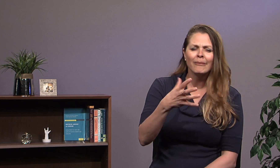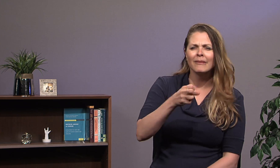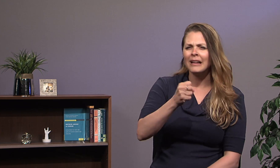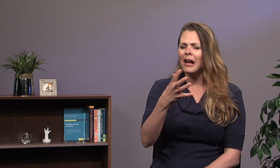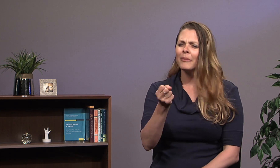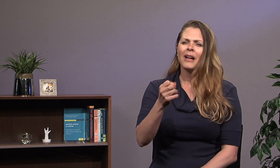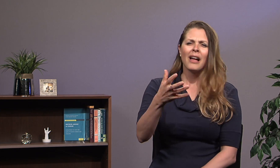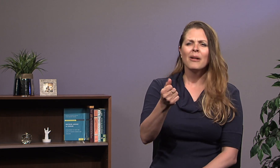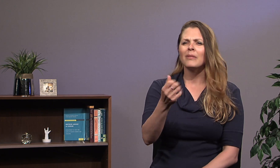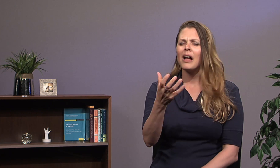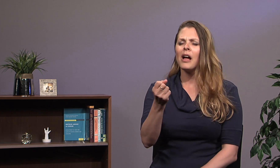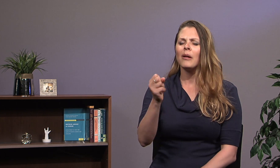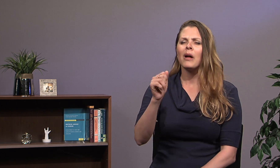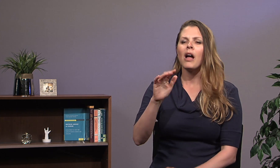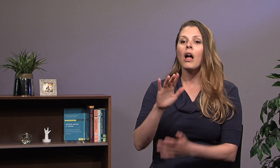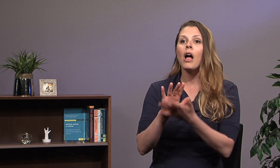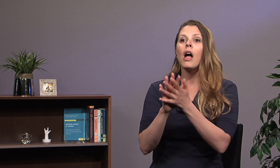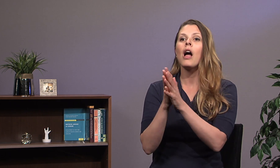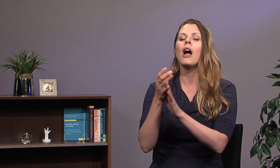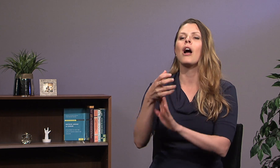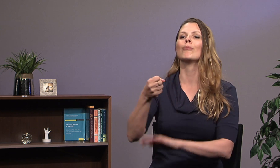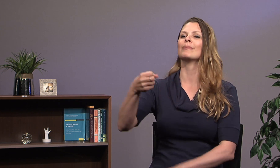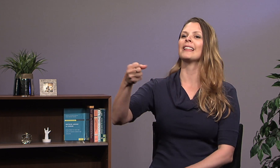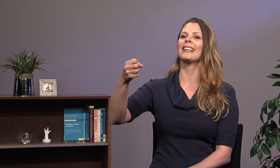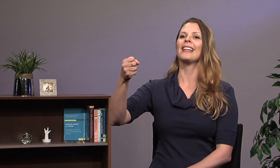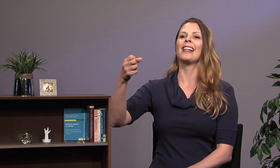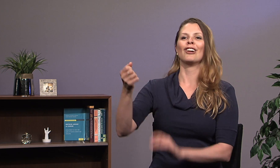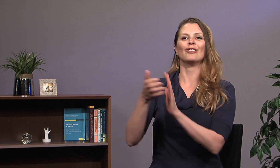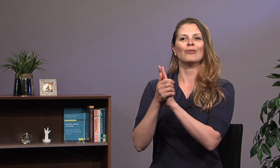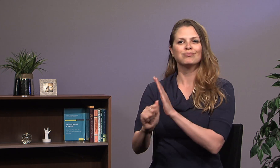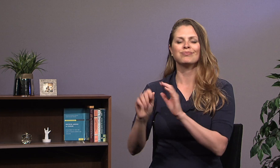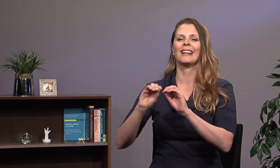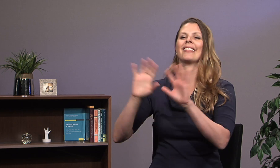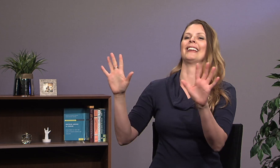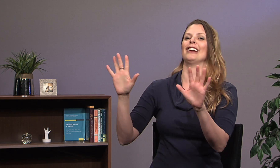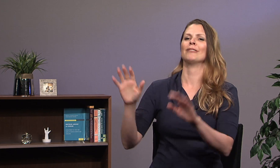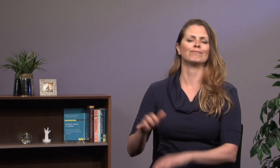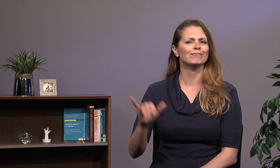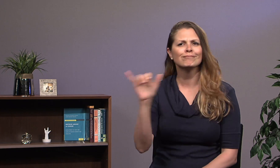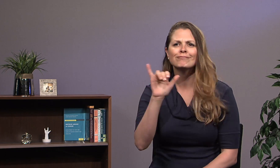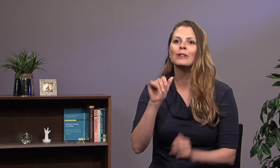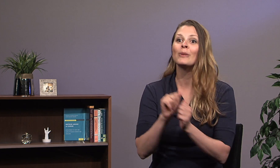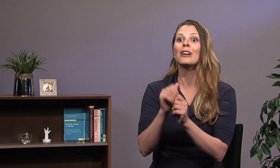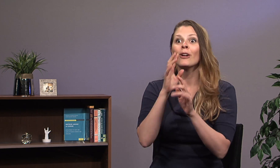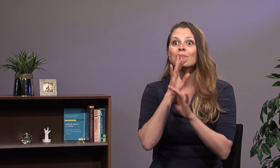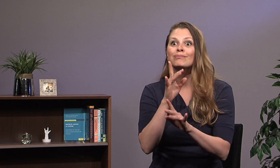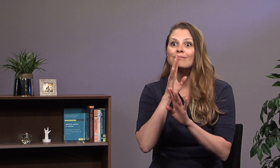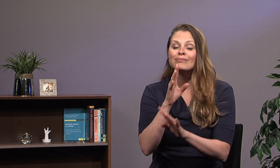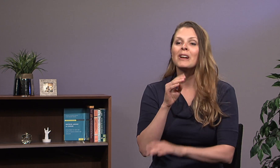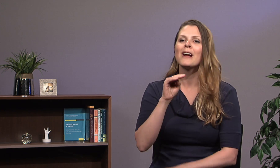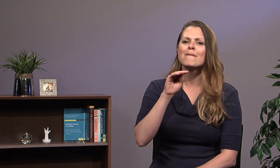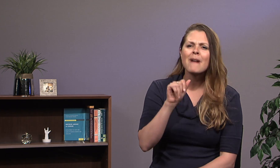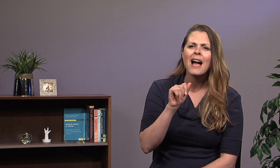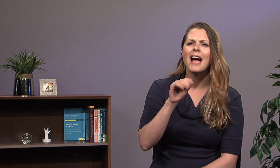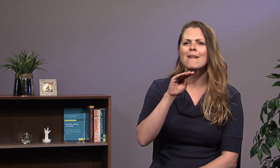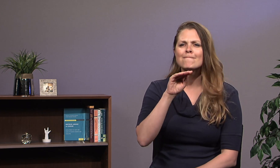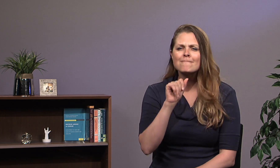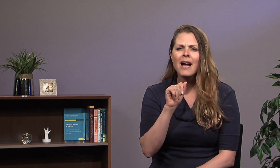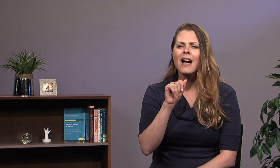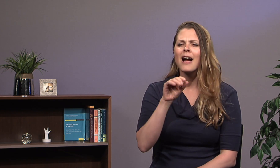evolves to become the sign milk. Likewise, the spoken word Mama is built